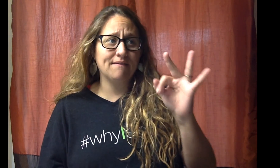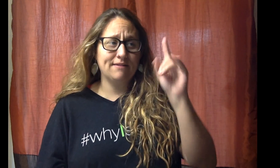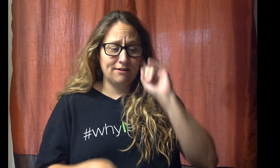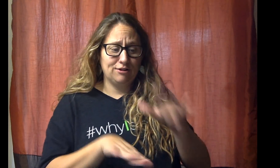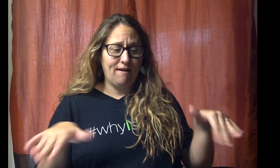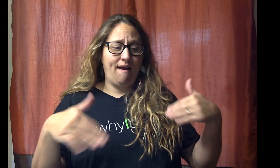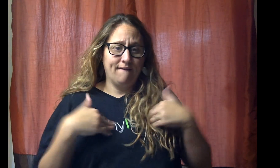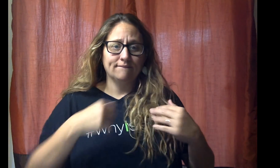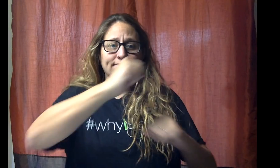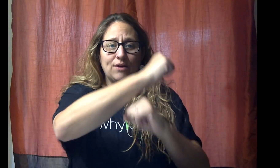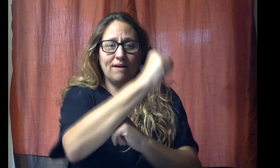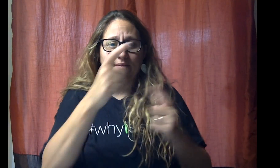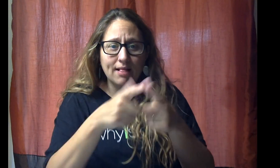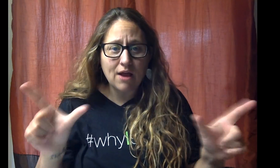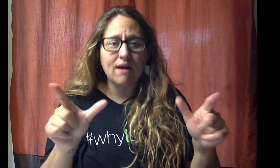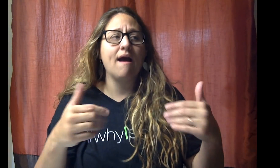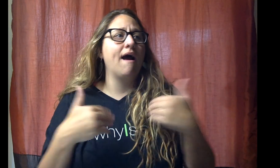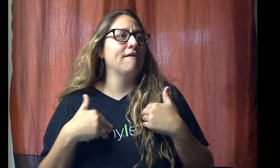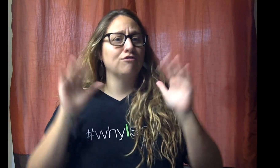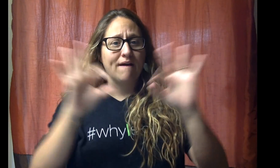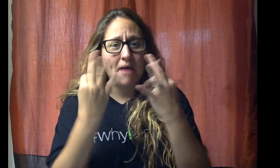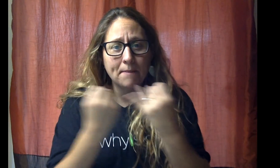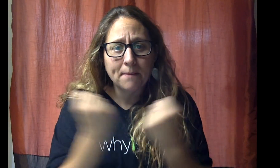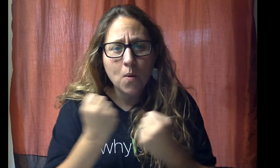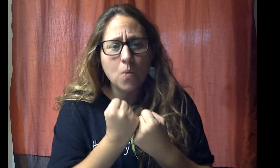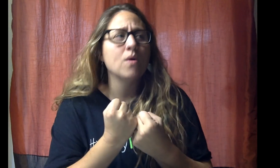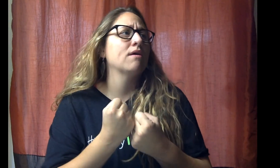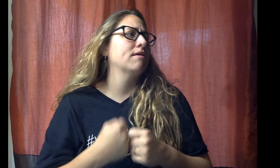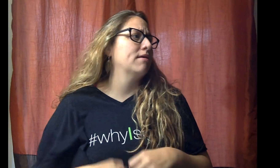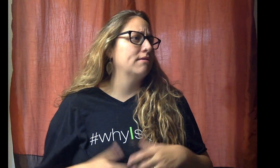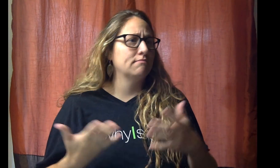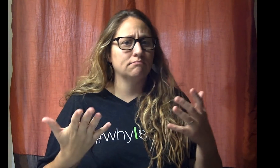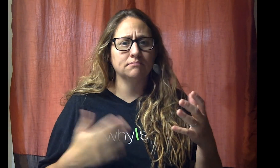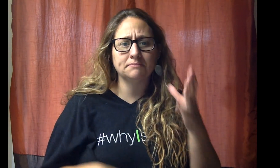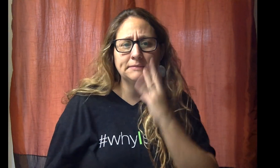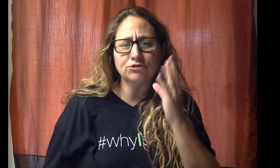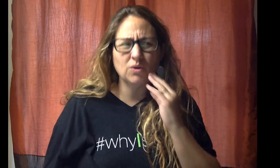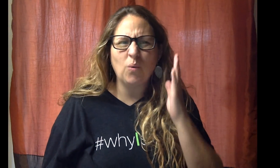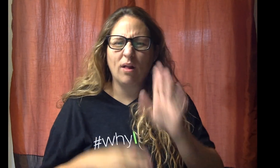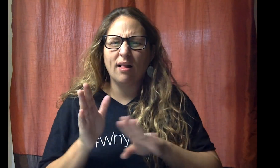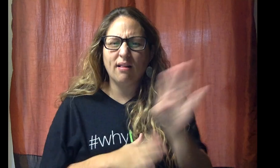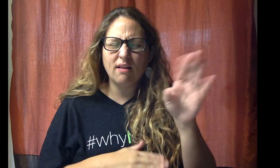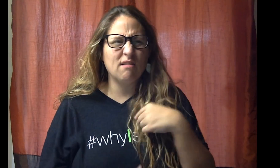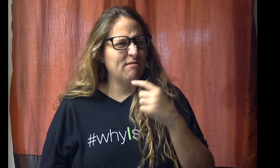"If deaf children have the foundation of language, have great family support," "and experience, then the deaf student will thrive."